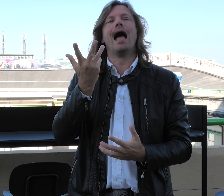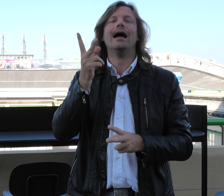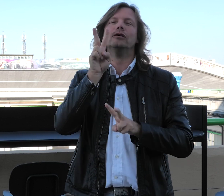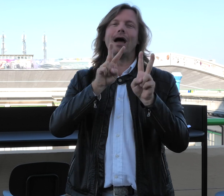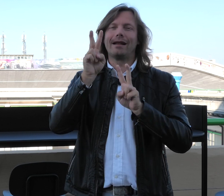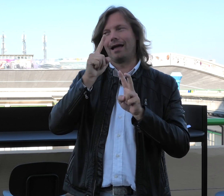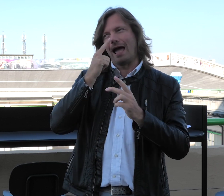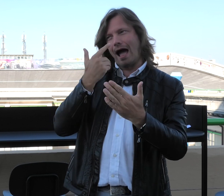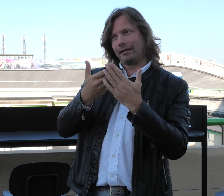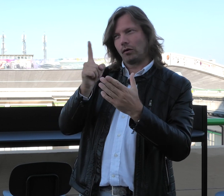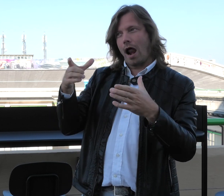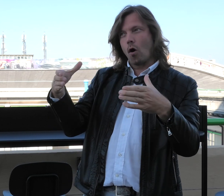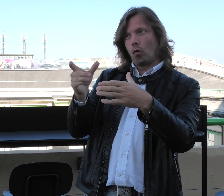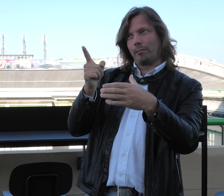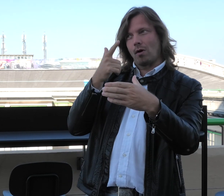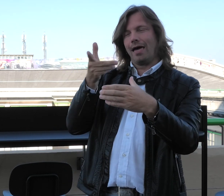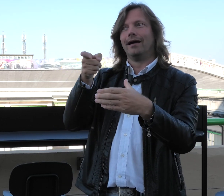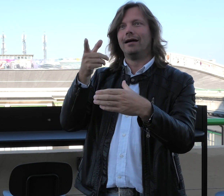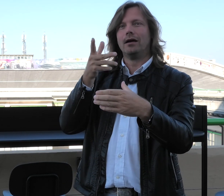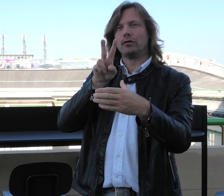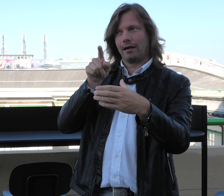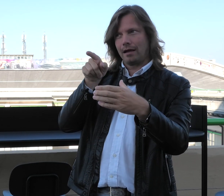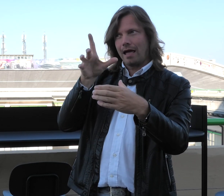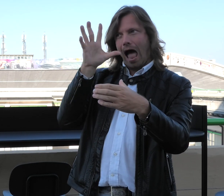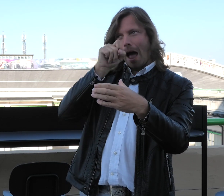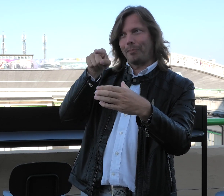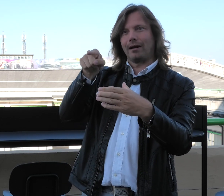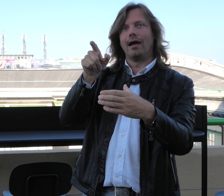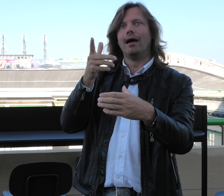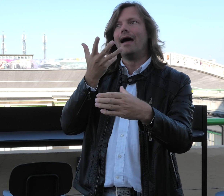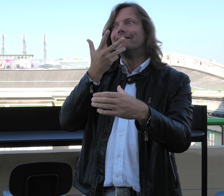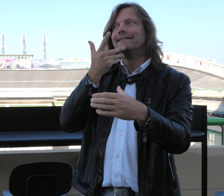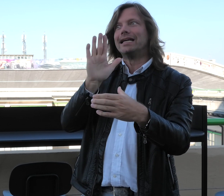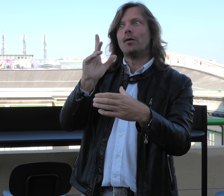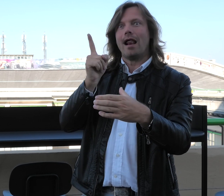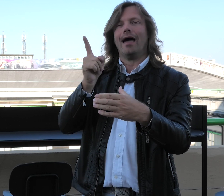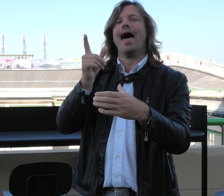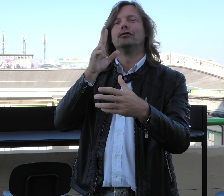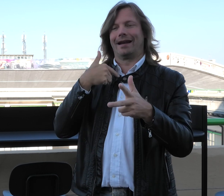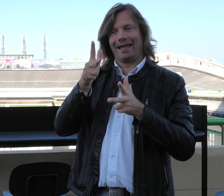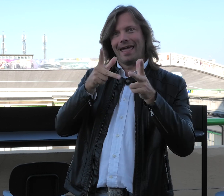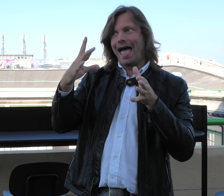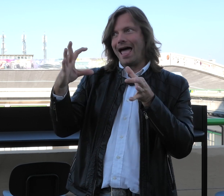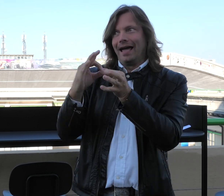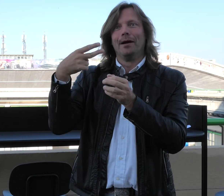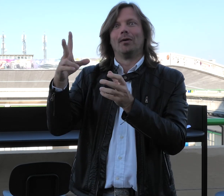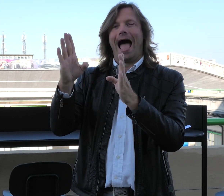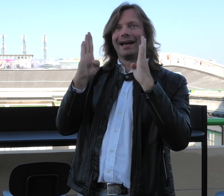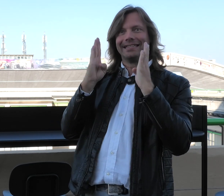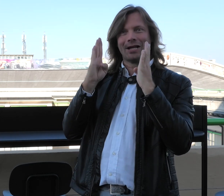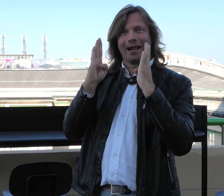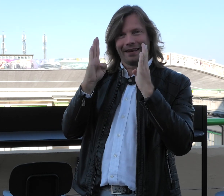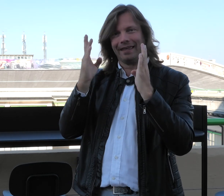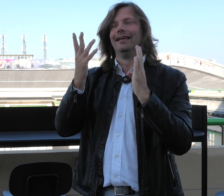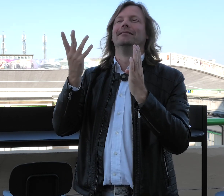I try to understand what the public wants so that I can attract their attention.